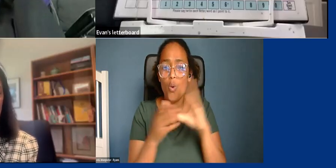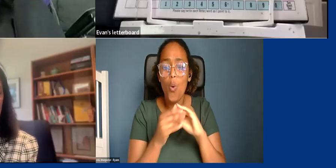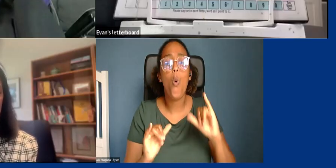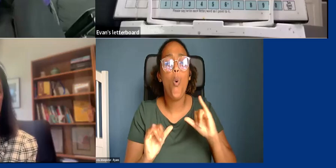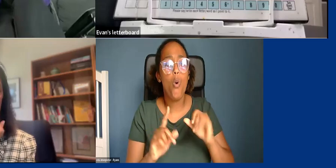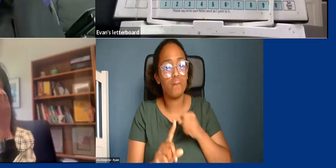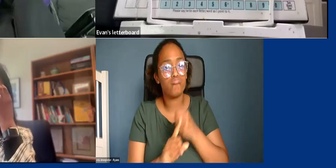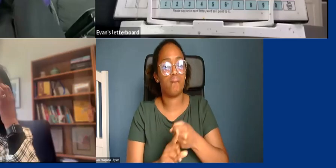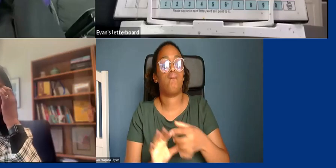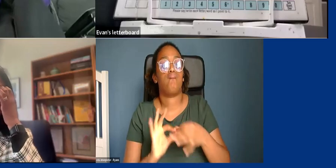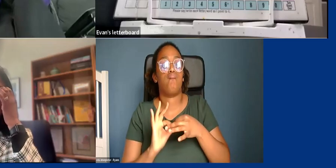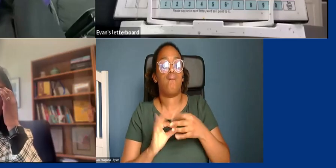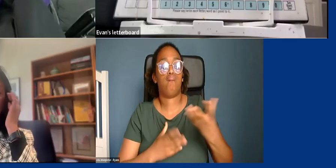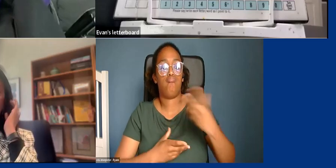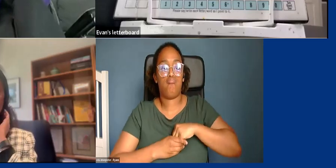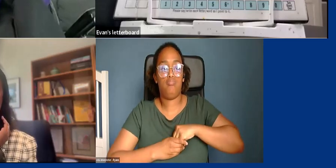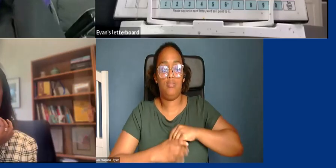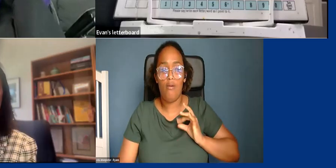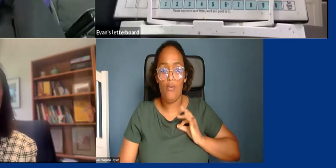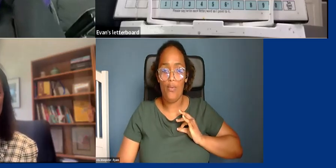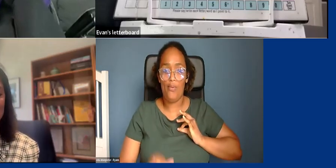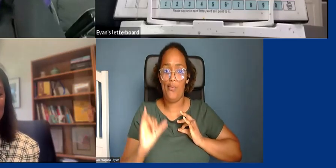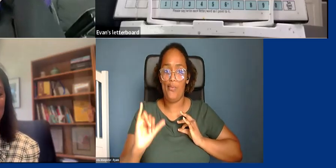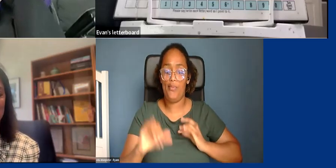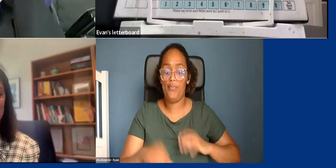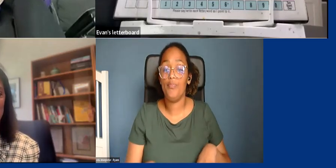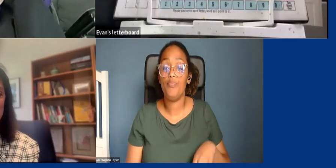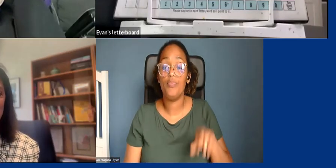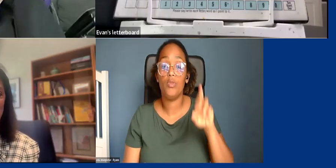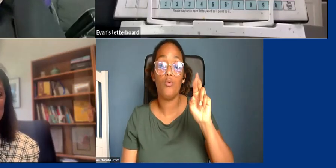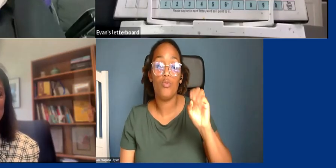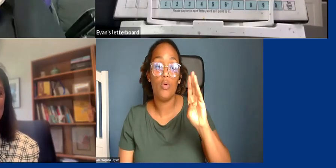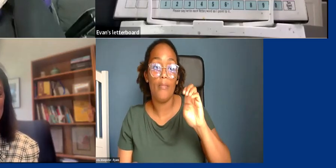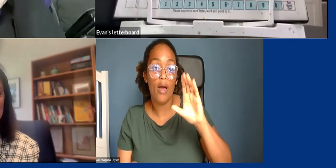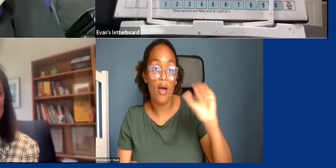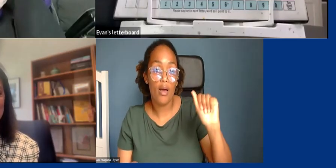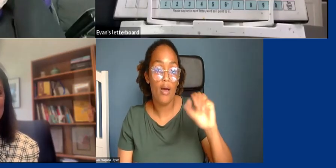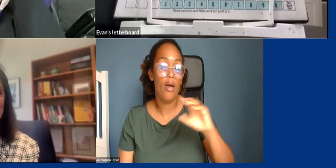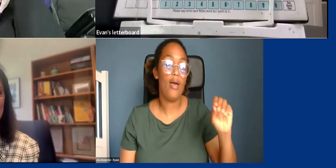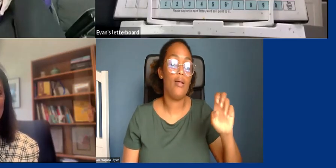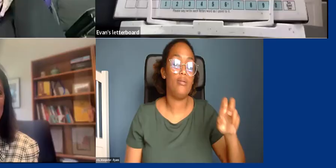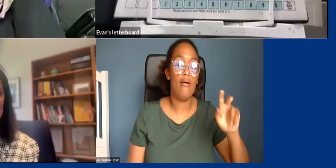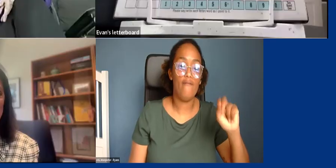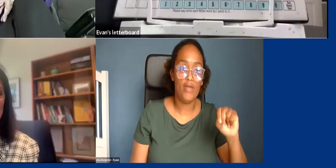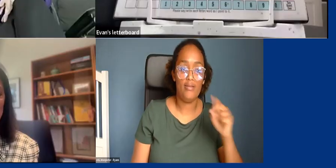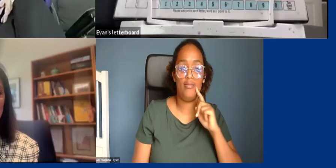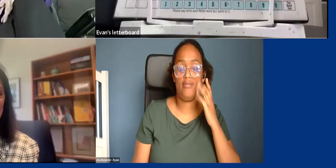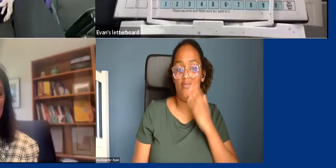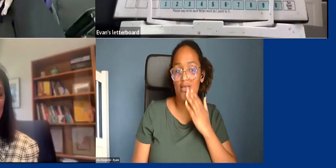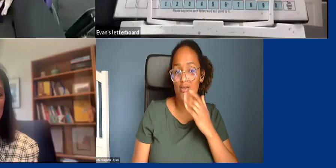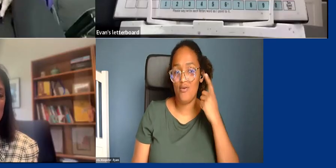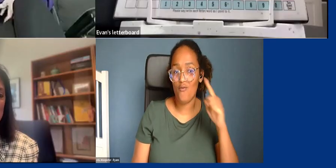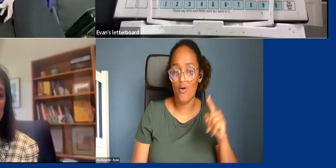And Rebecca and Evan, thank you for the rich conversation. We're very grateful for the